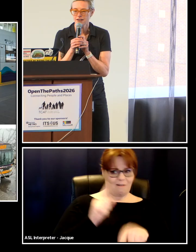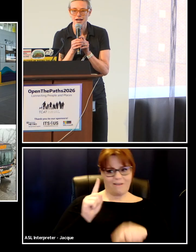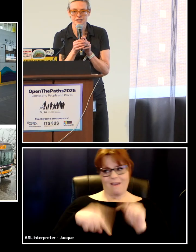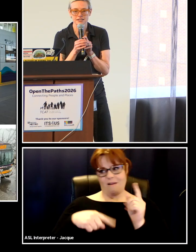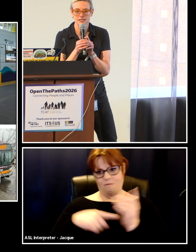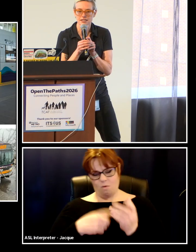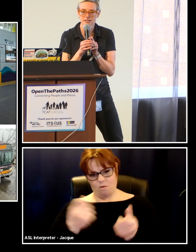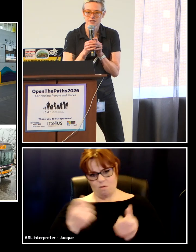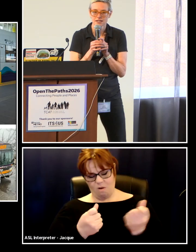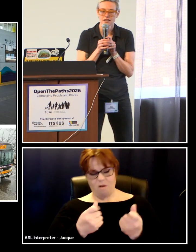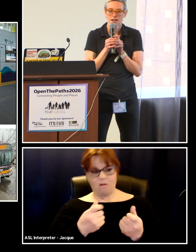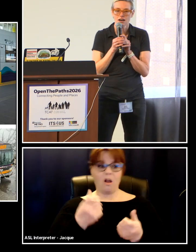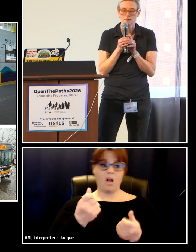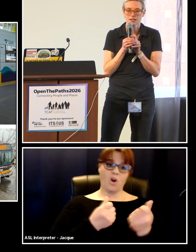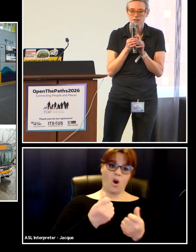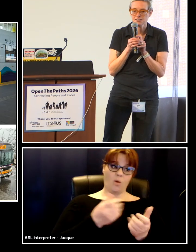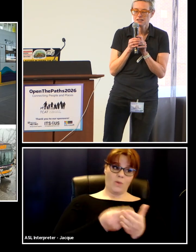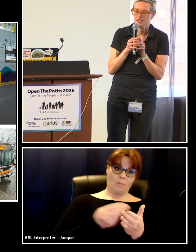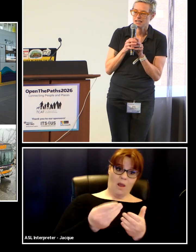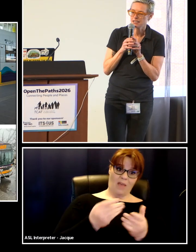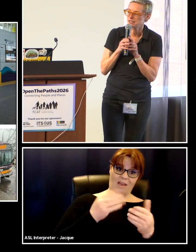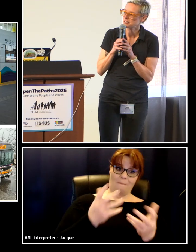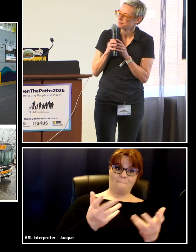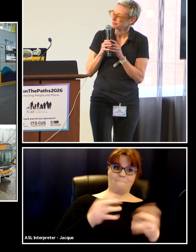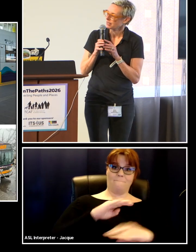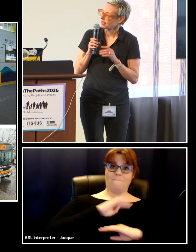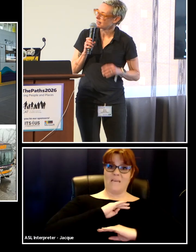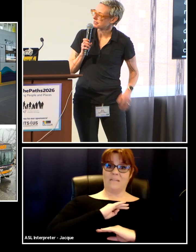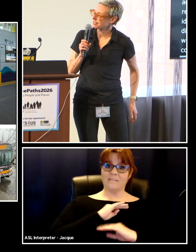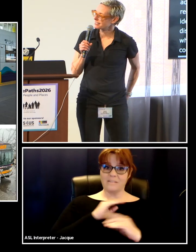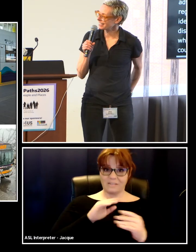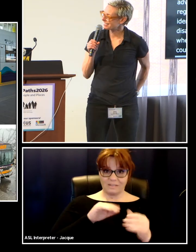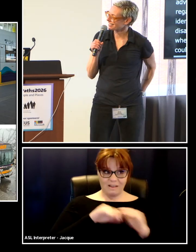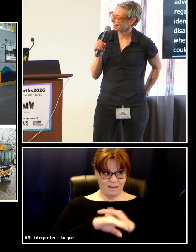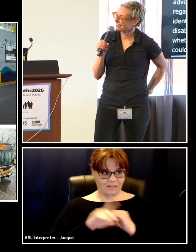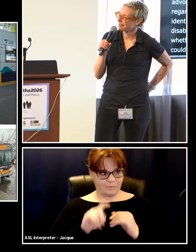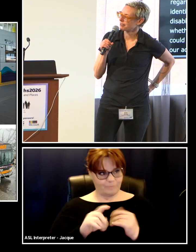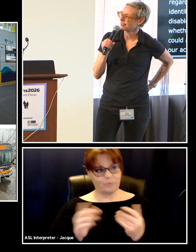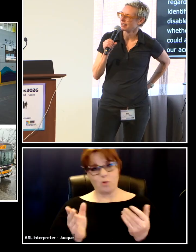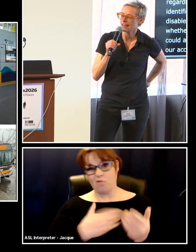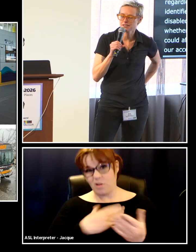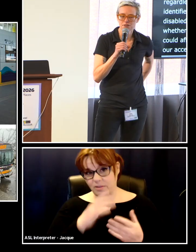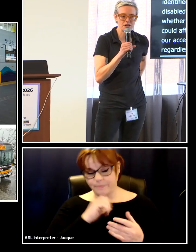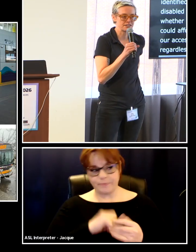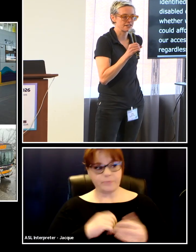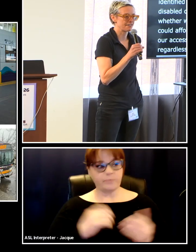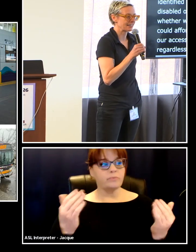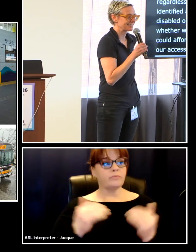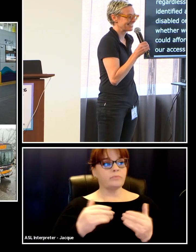our access needs um regardless our age. Uh so this next slide I want to ask you all to interact. this